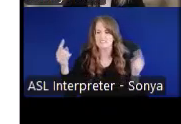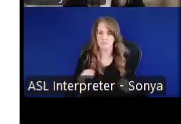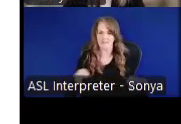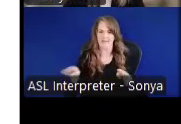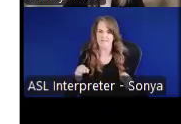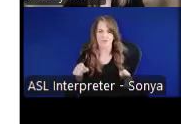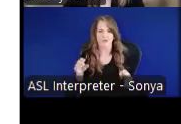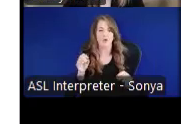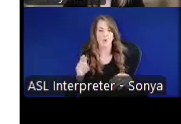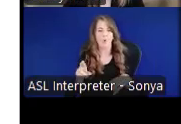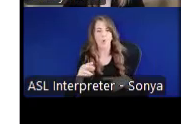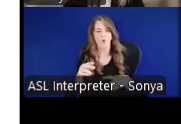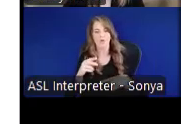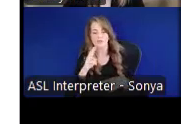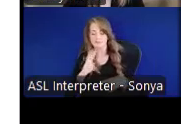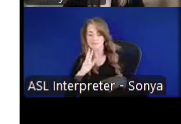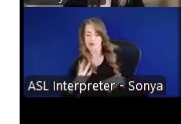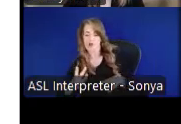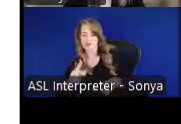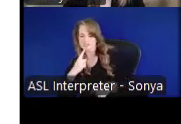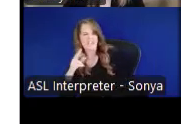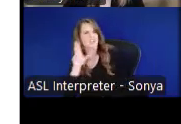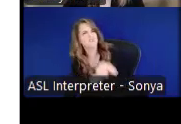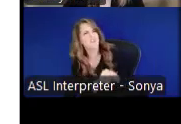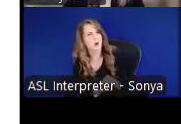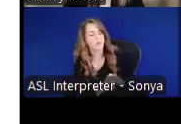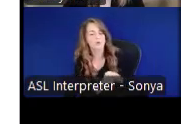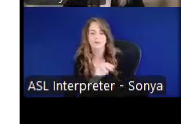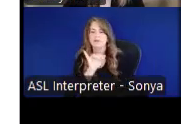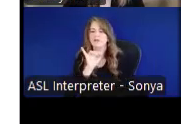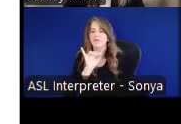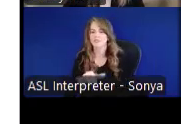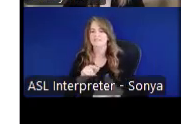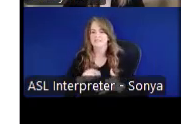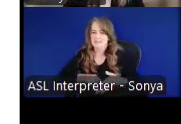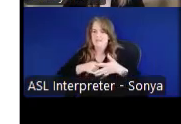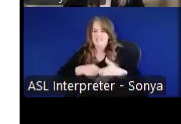toddlers really is reflecting this emergence of autonomy, and